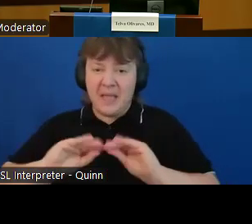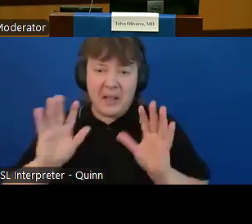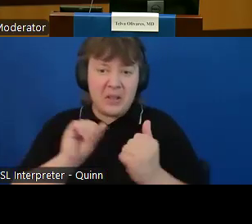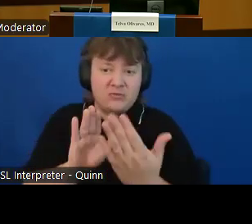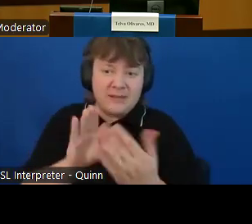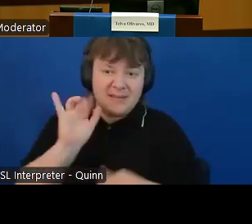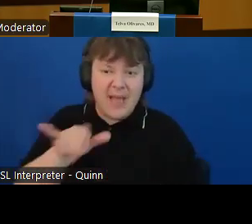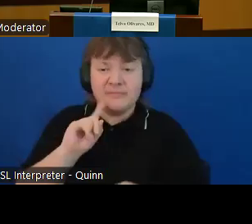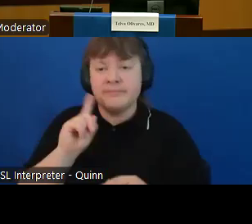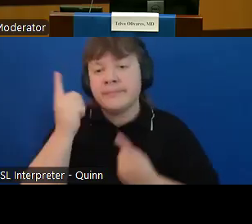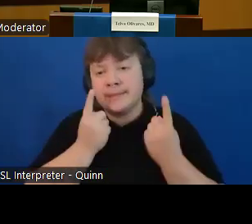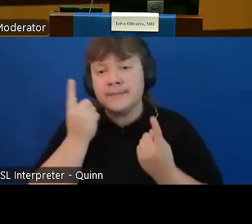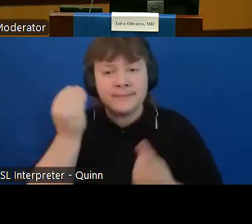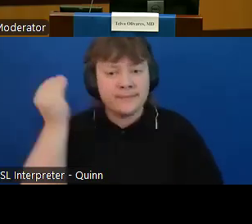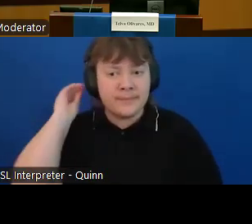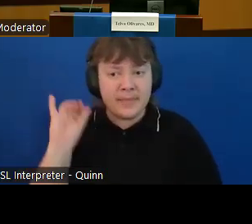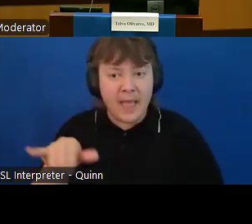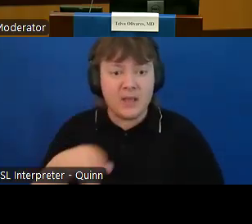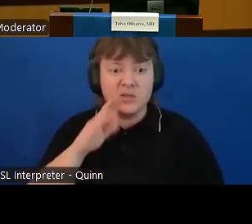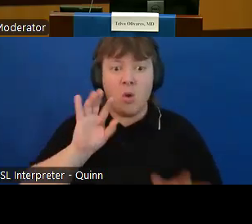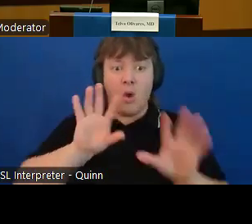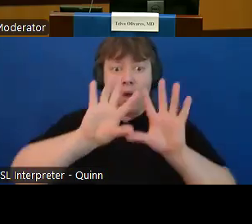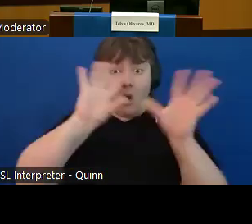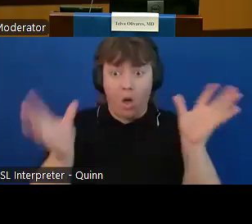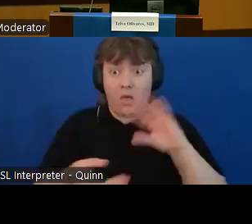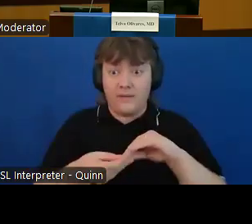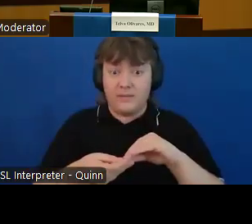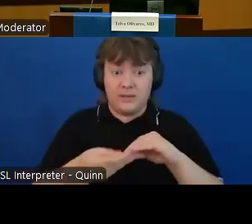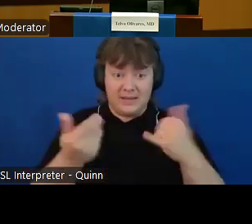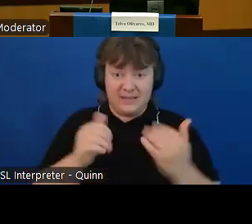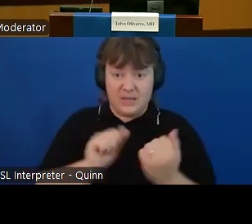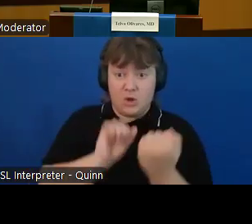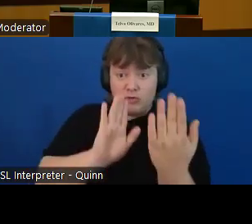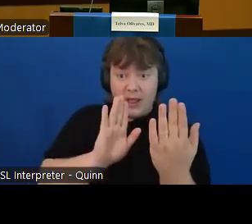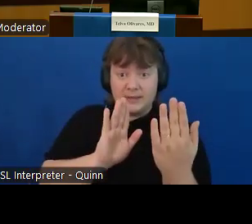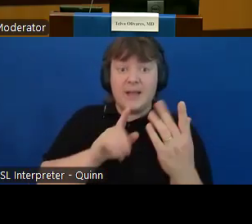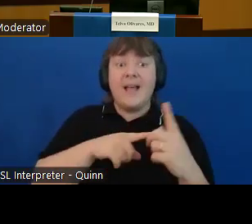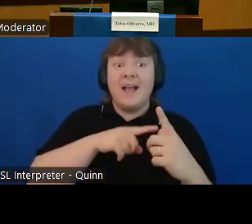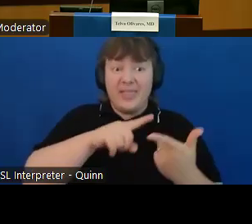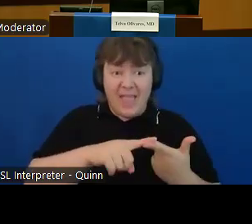possibility. So with all of this addressed then we can talk about the potential for this person